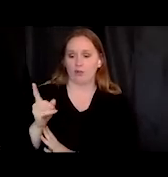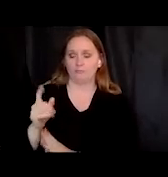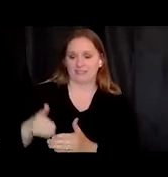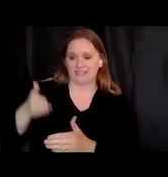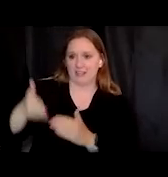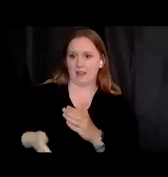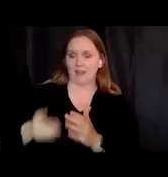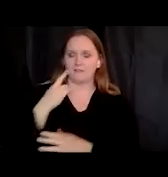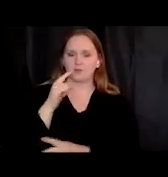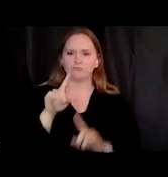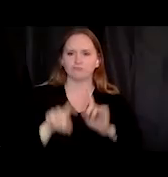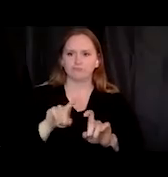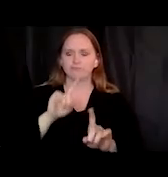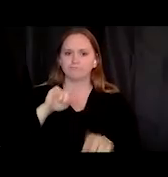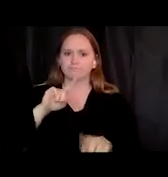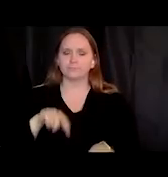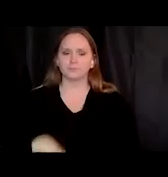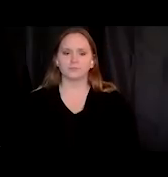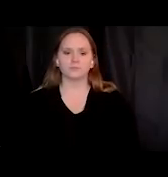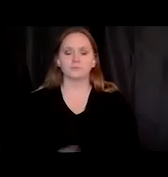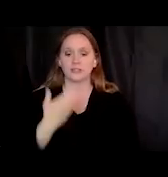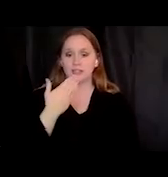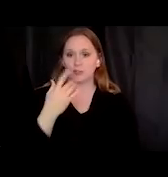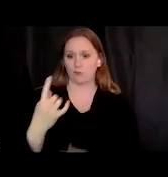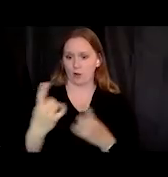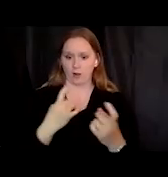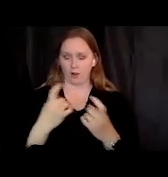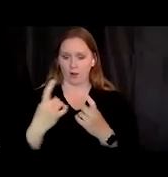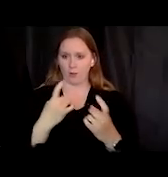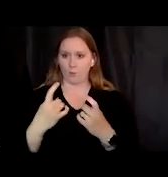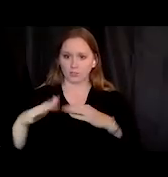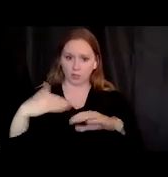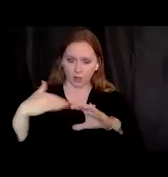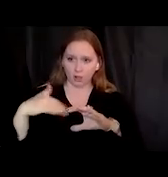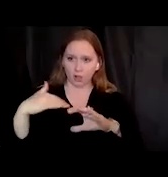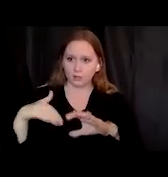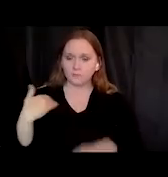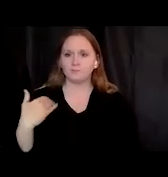Thanks to everyone that's sent in questions. I have a list of questions I prepared,